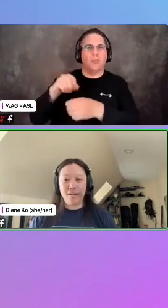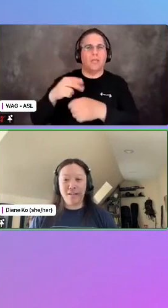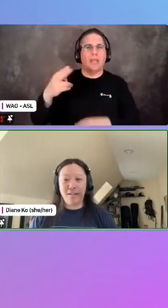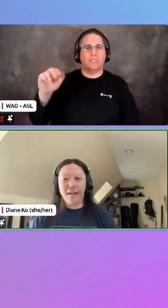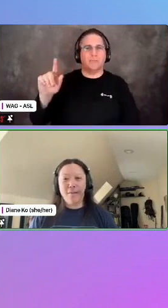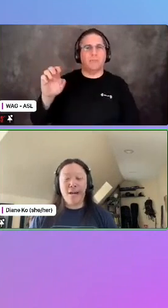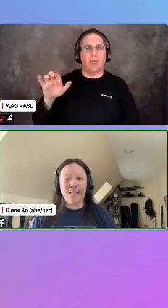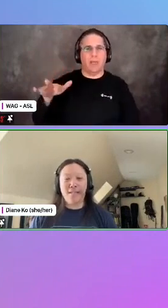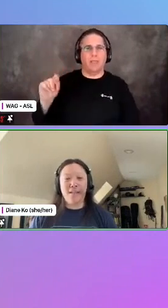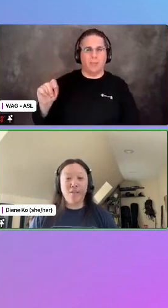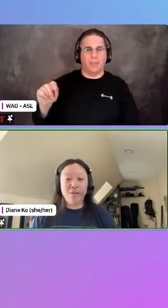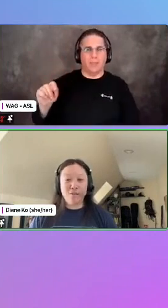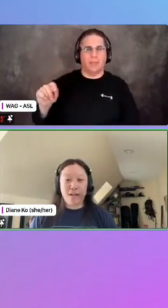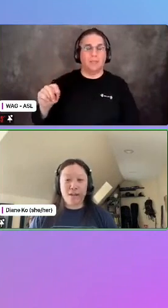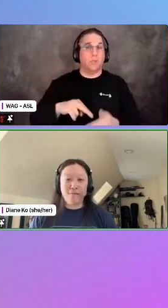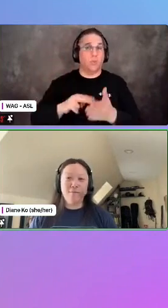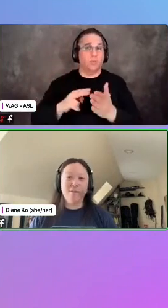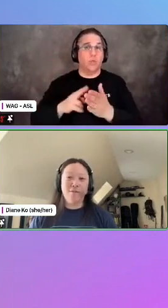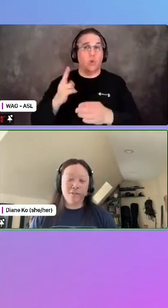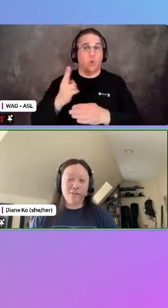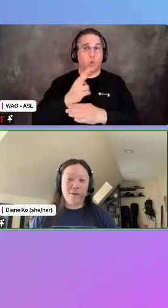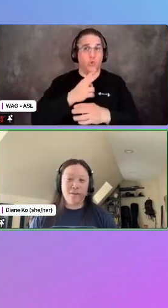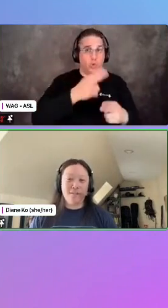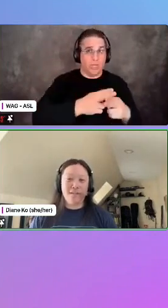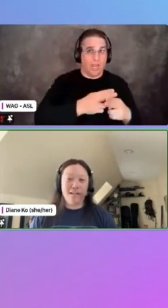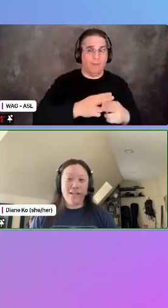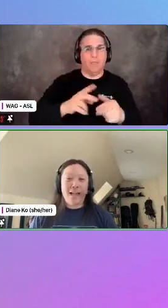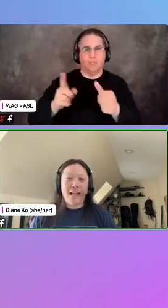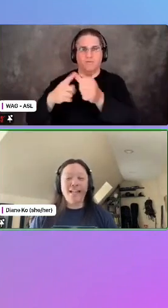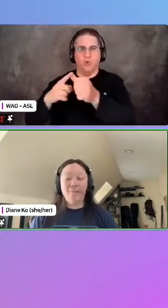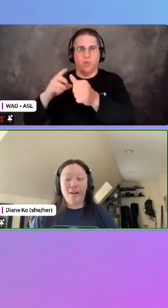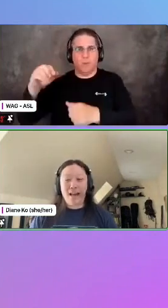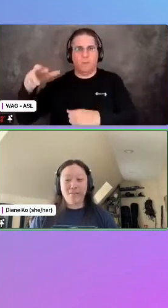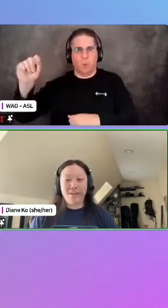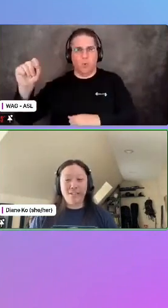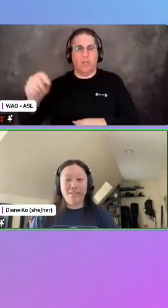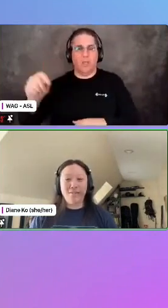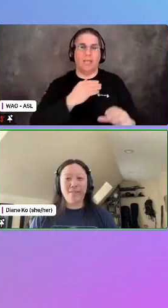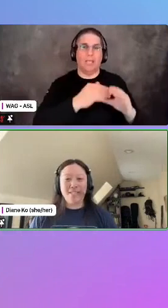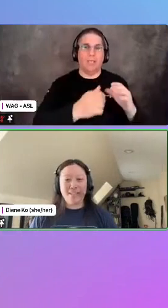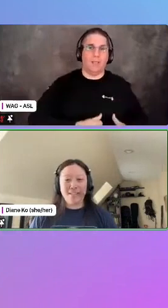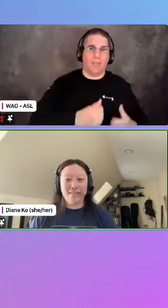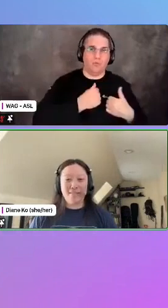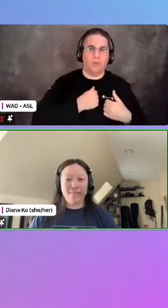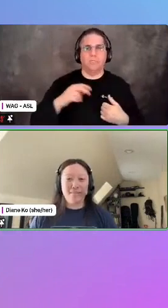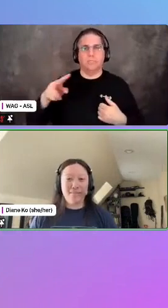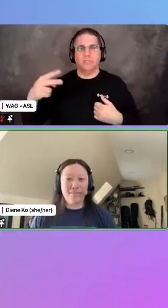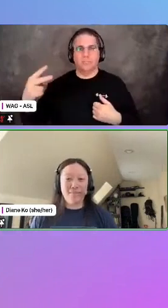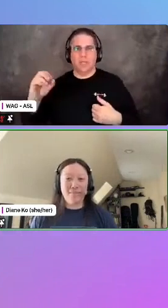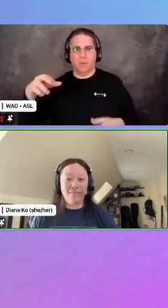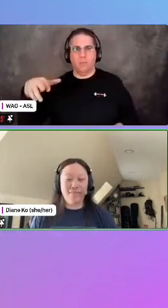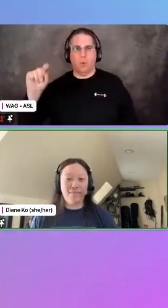a division and an input. This doesn't include any styling or any other attribute I may want. If I ever change wanted